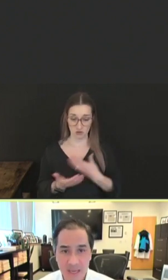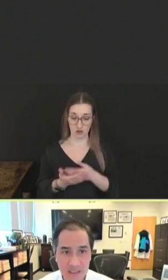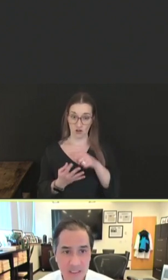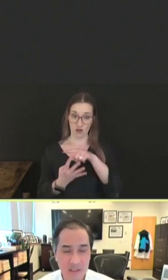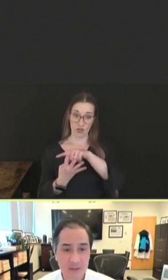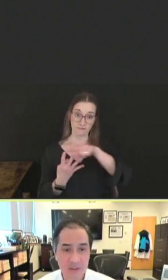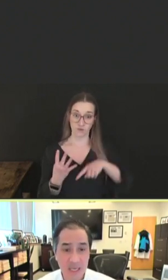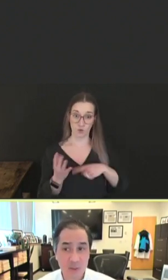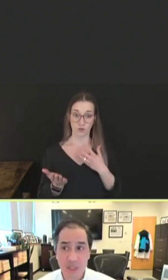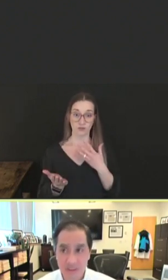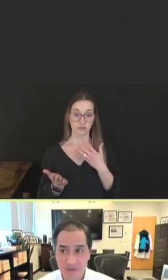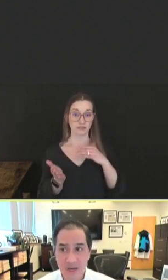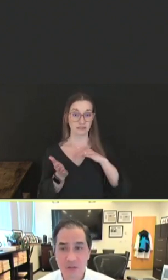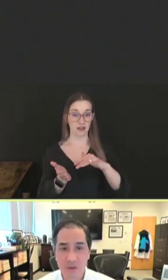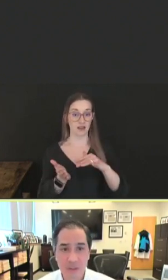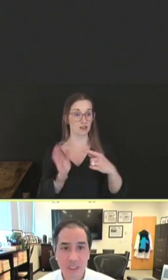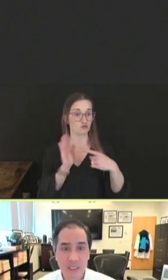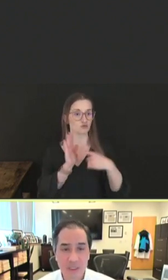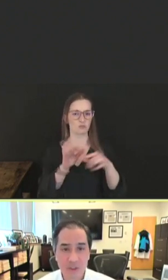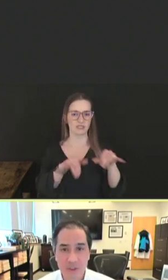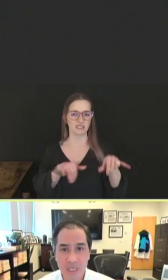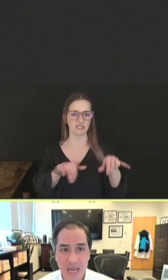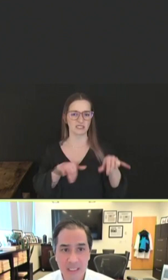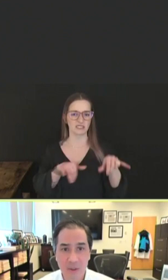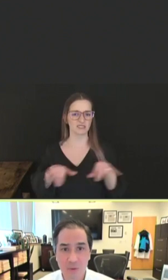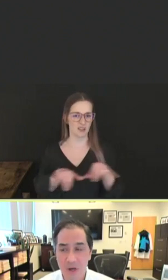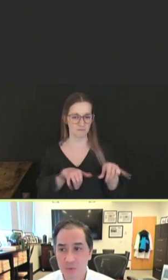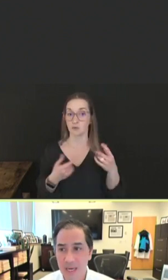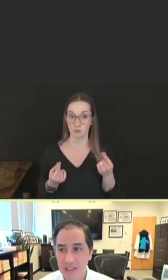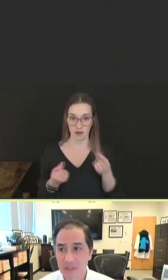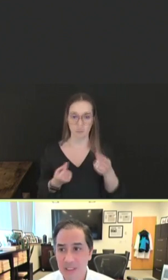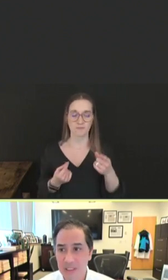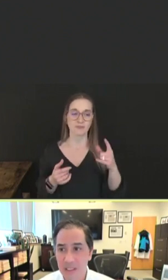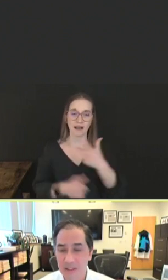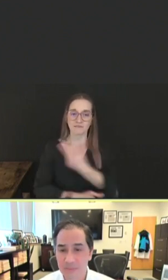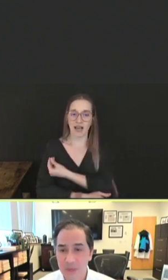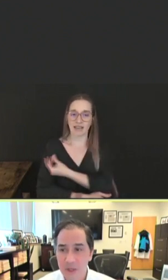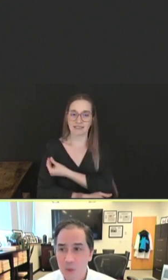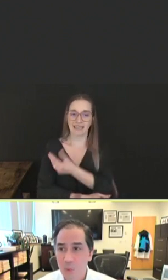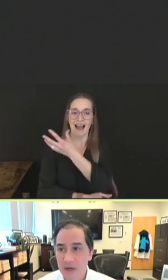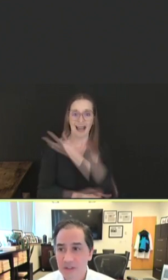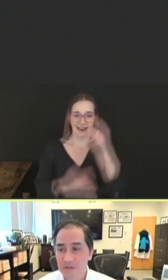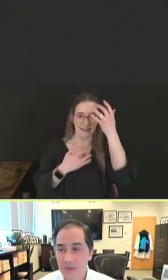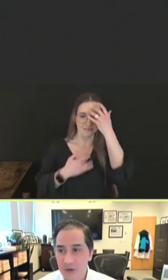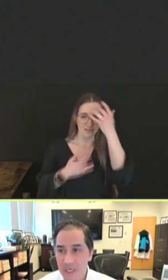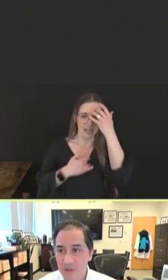vaccines, as well as infection, induce highly cross-reactive T cells. Whereas the variants,